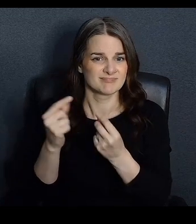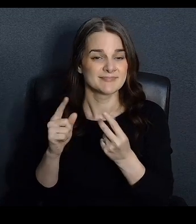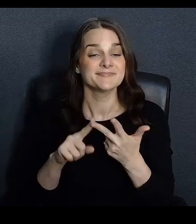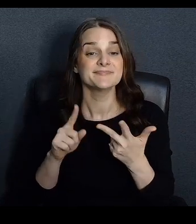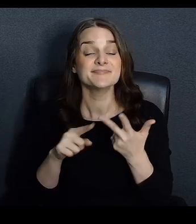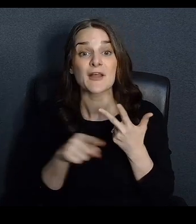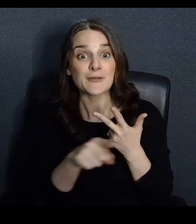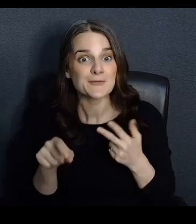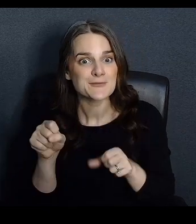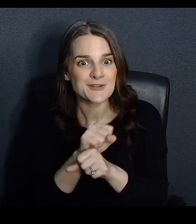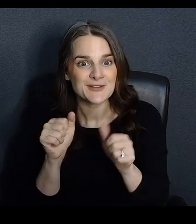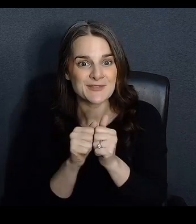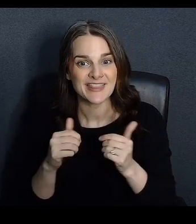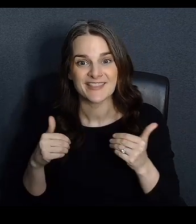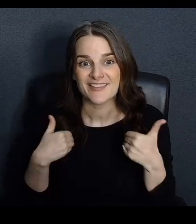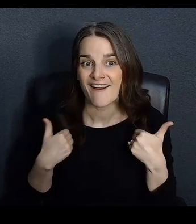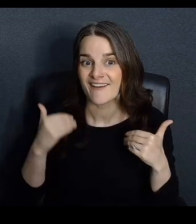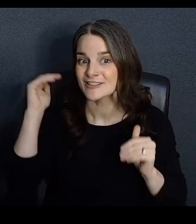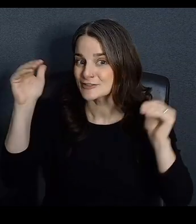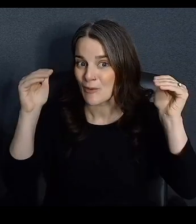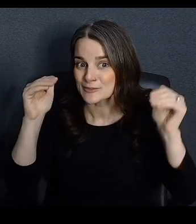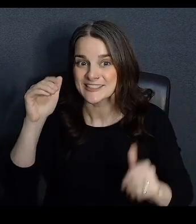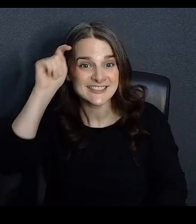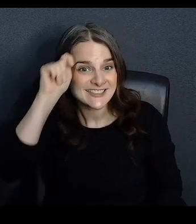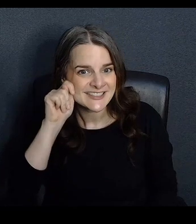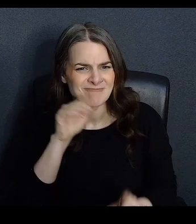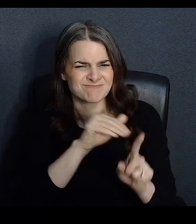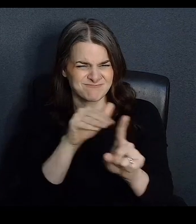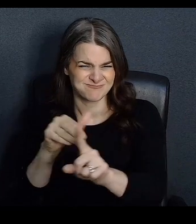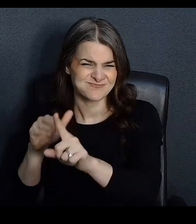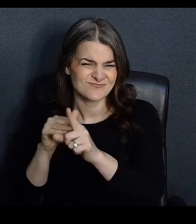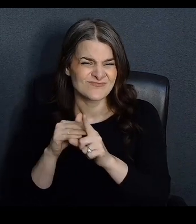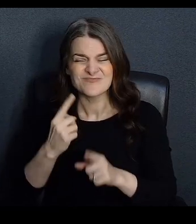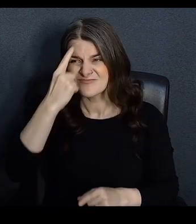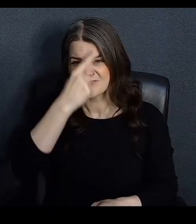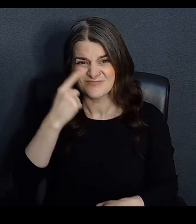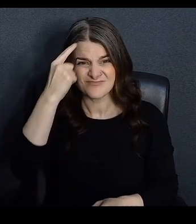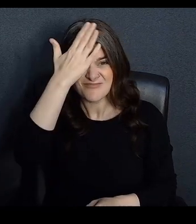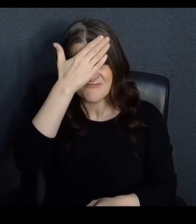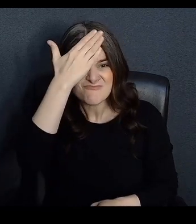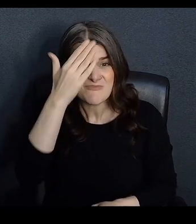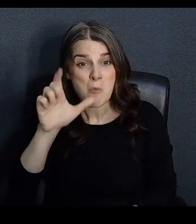adults, I also want to remind us that the frontal lobe of our brains are still developing into our mid 20s.